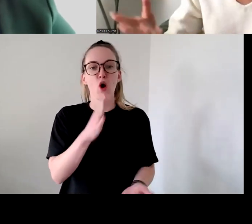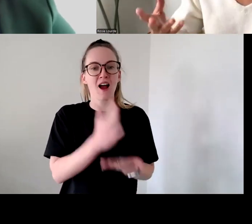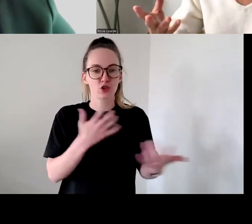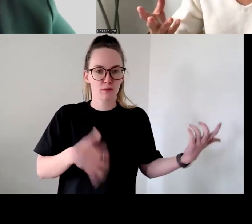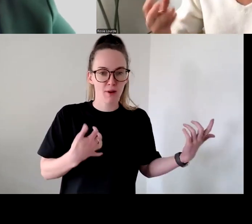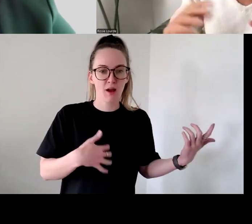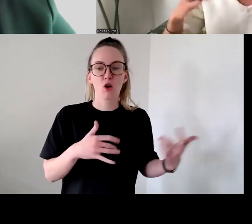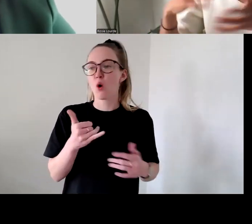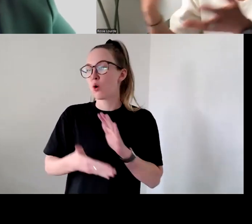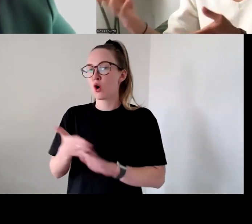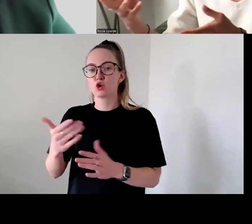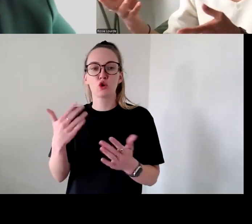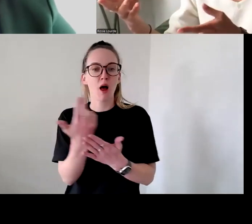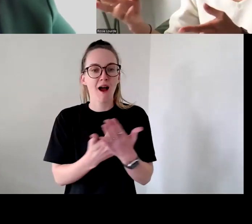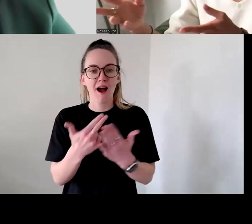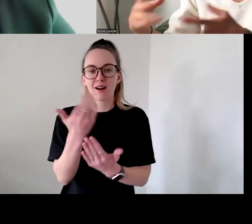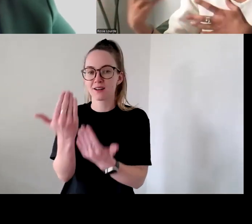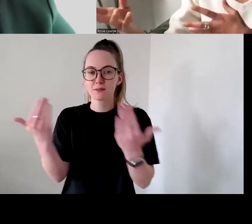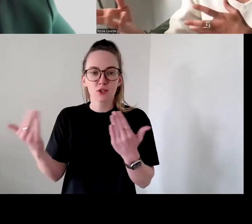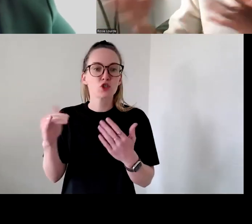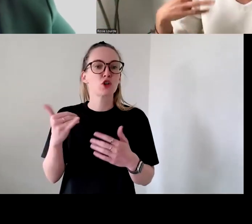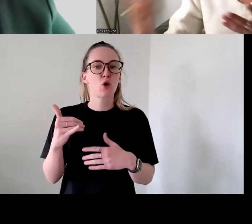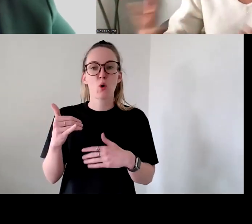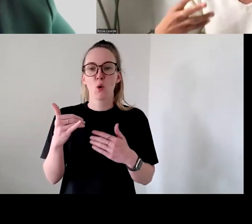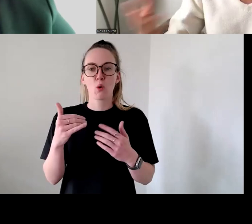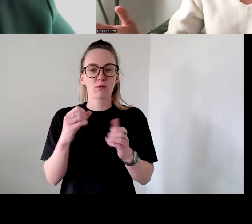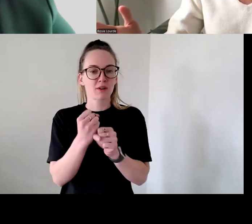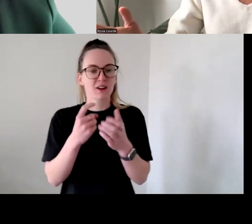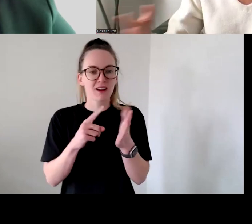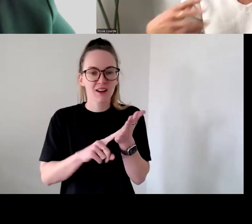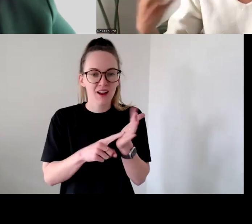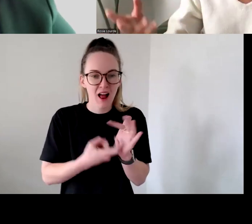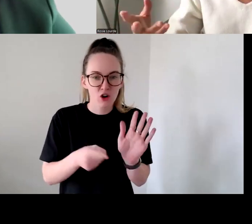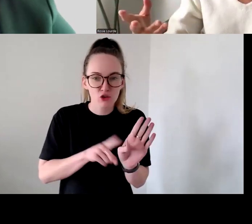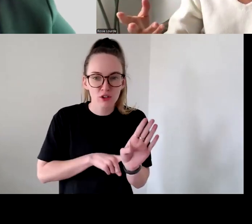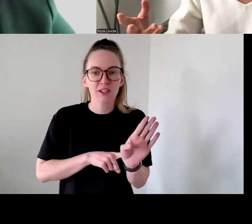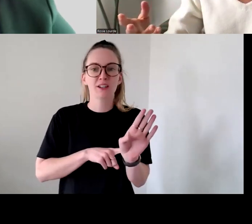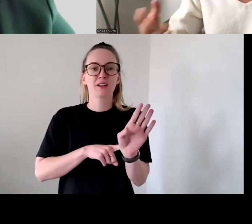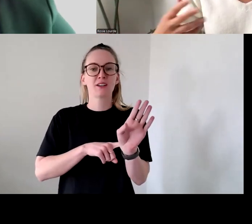or opening or a film festival as a punter but you work in those industries and something happens.